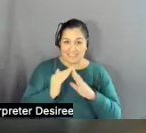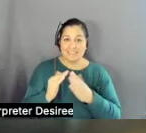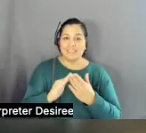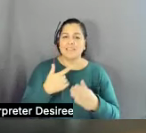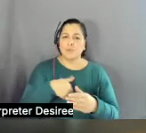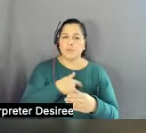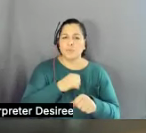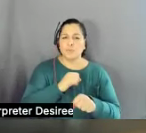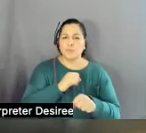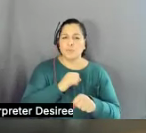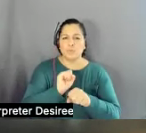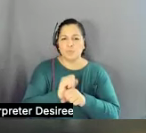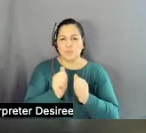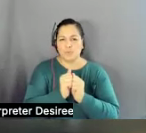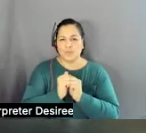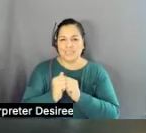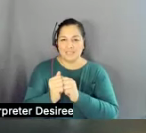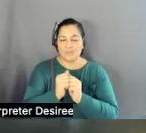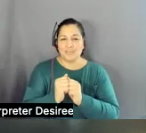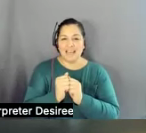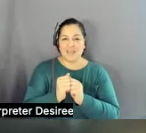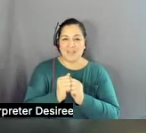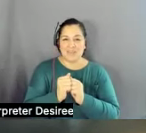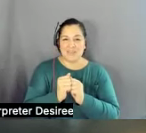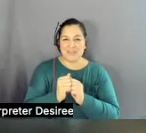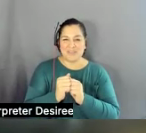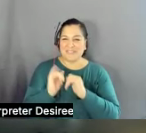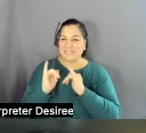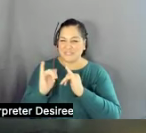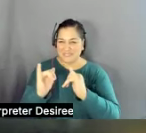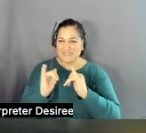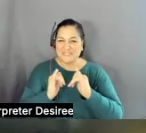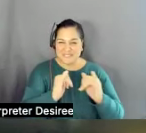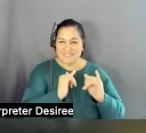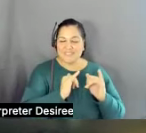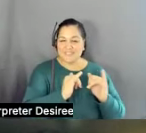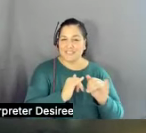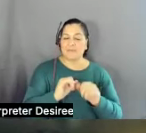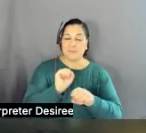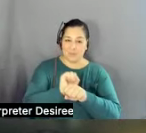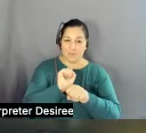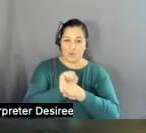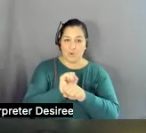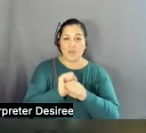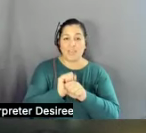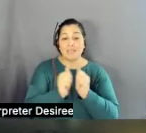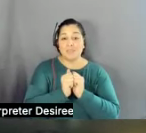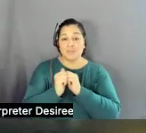I also hear, some similarities. You know, we've been working together for over 20 years